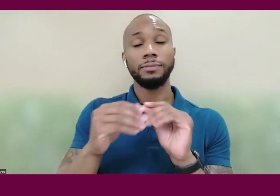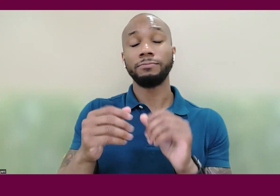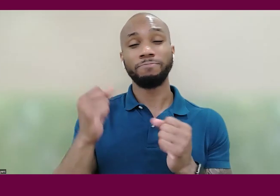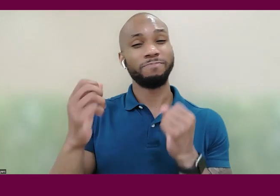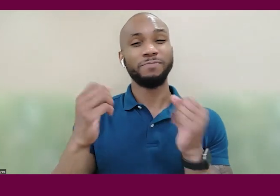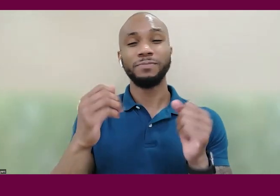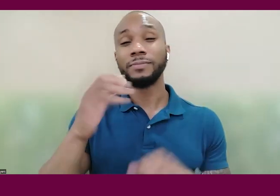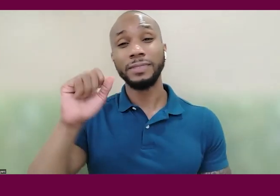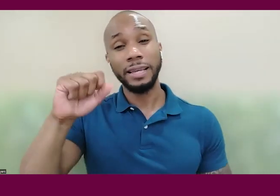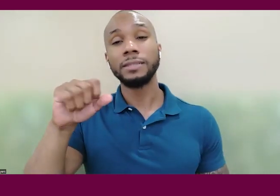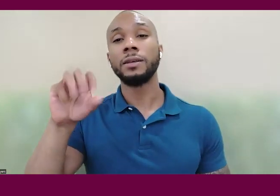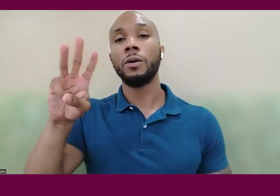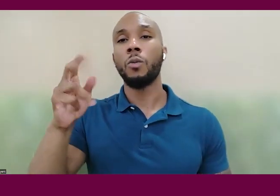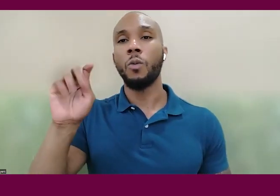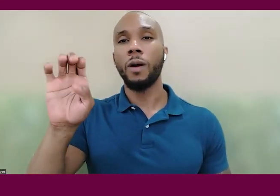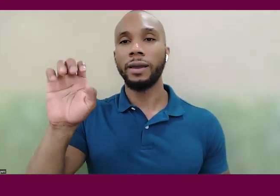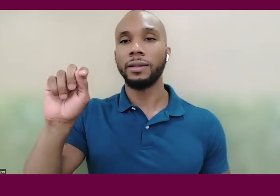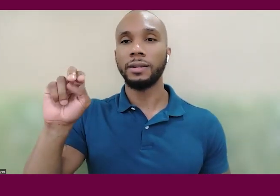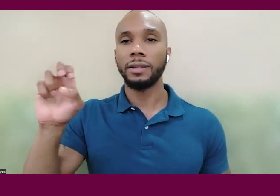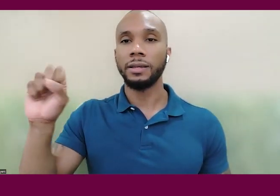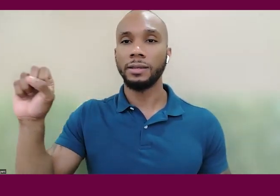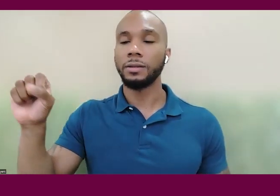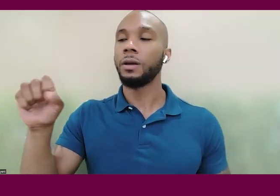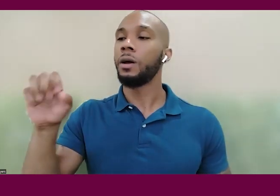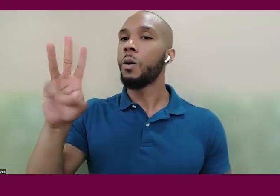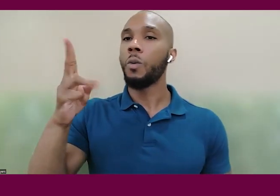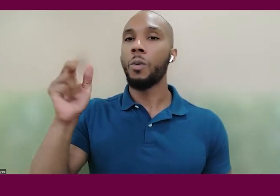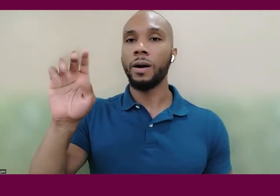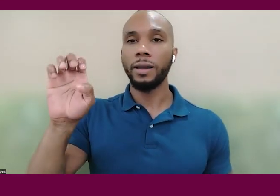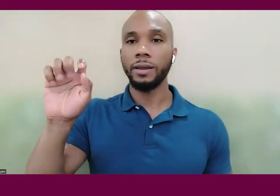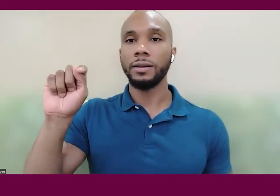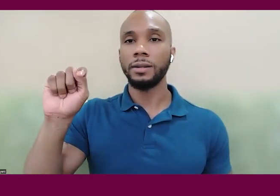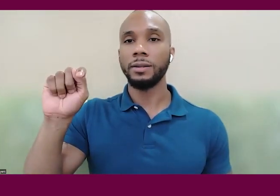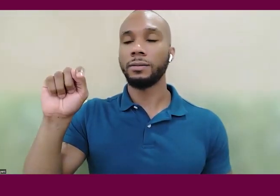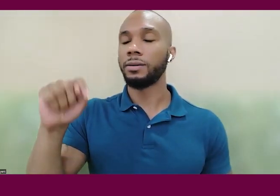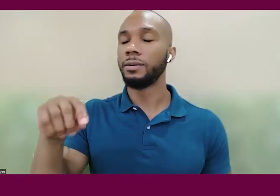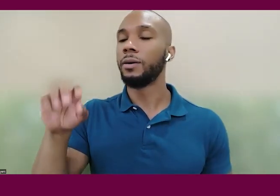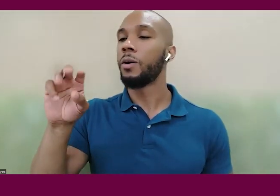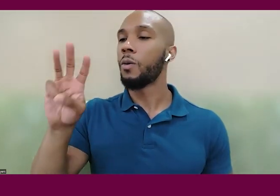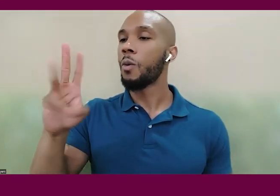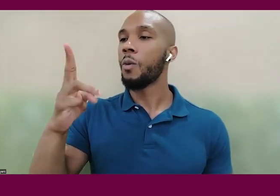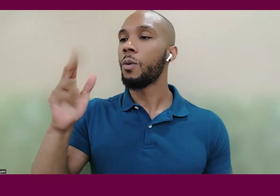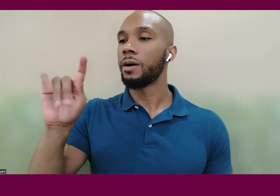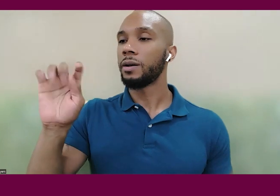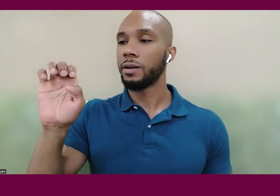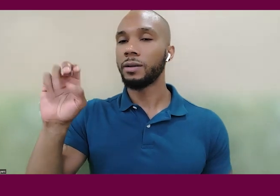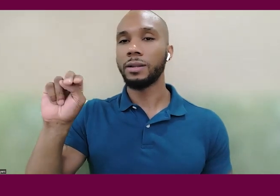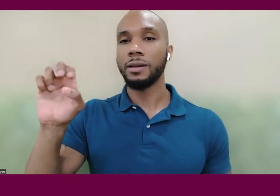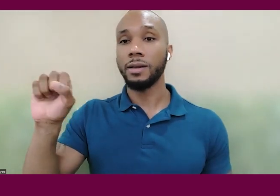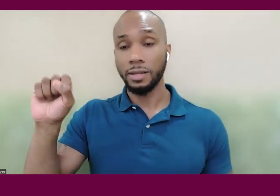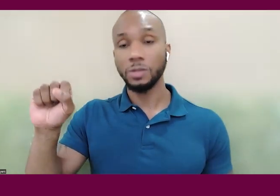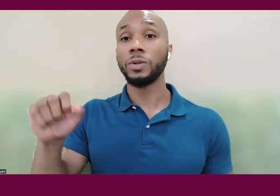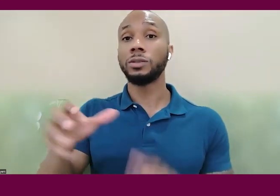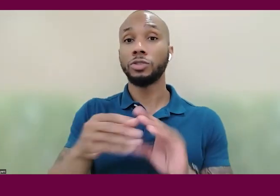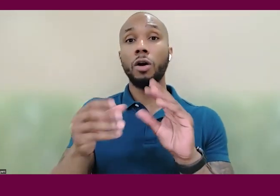I think yes, whiteness is...we talk so much about it being something that you can see,